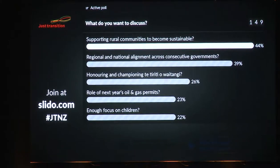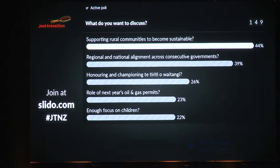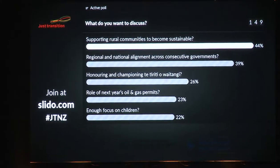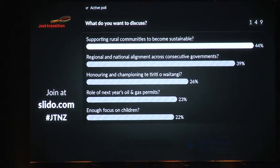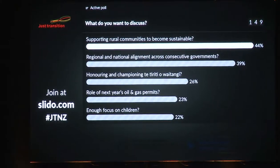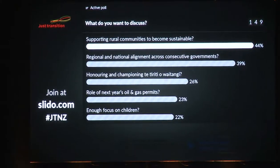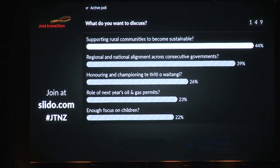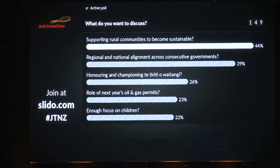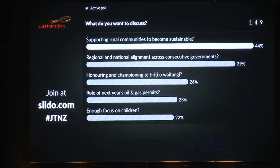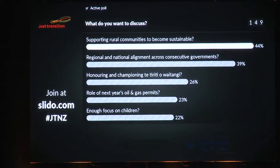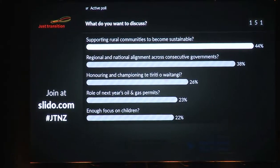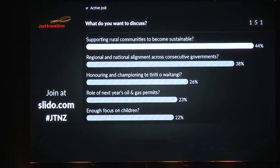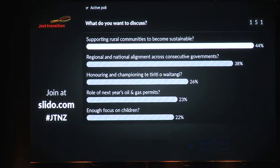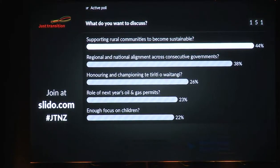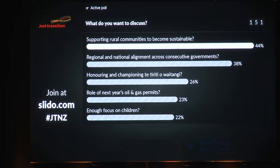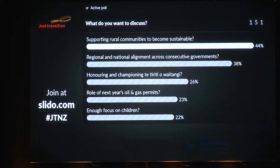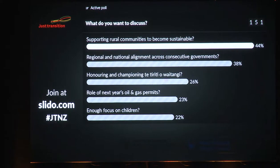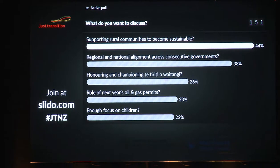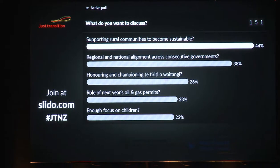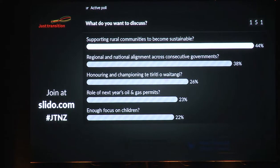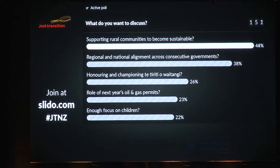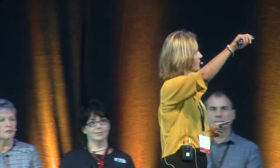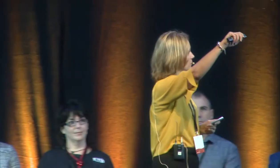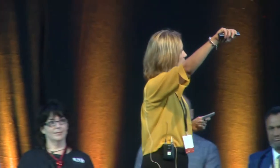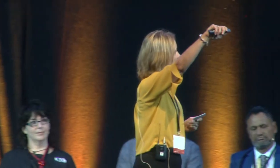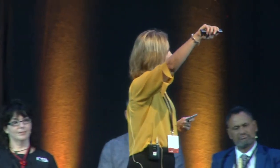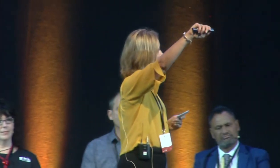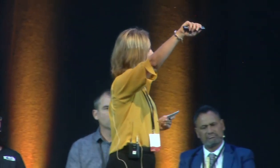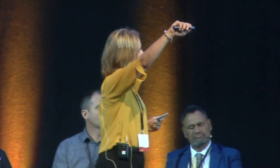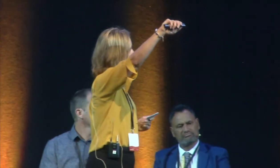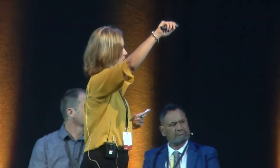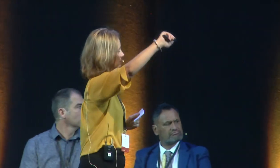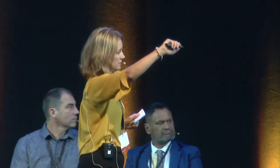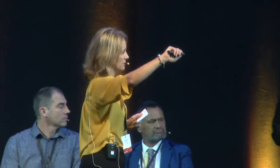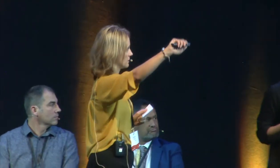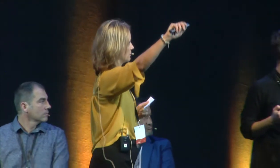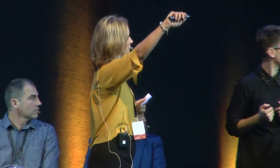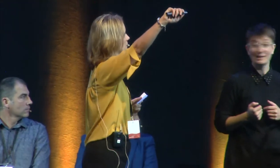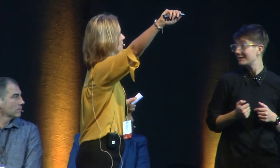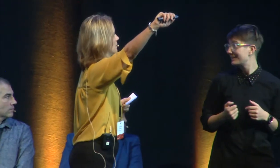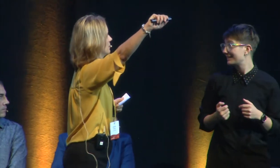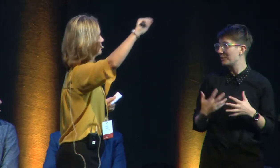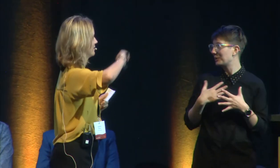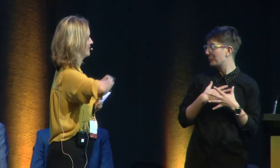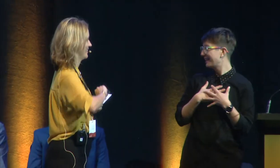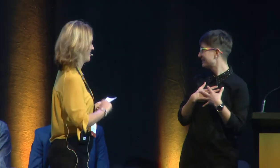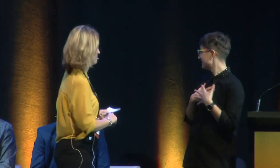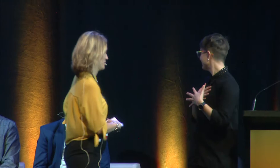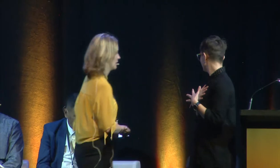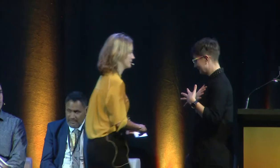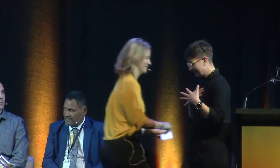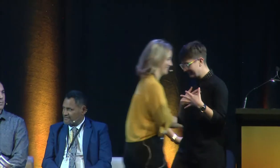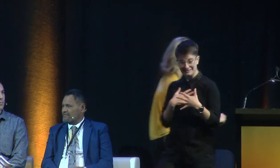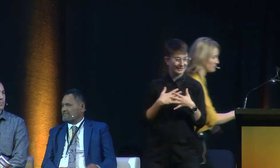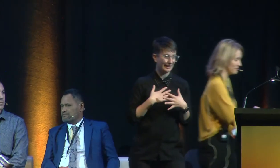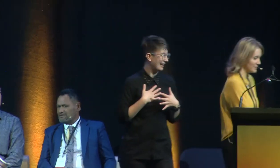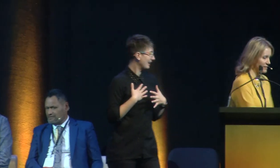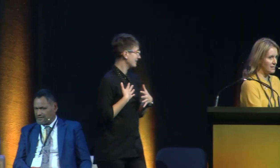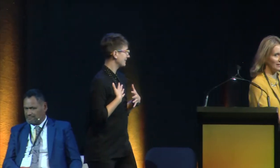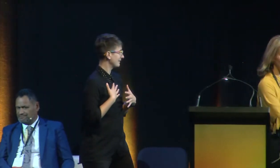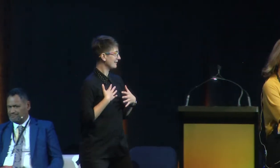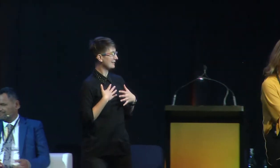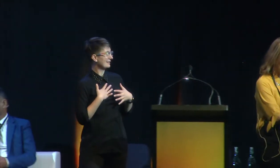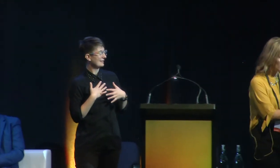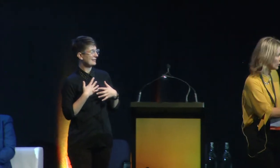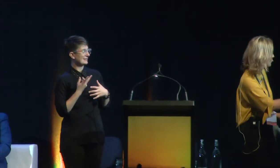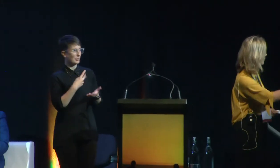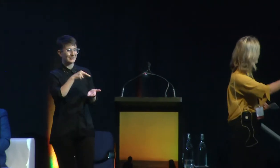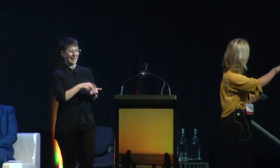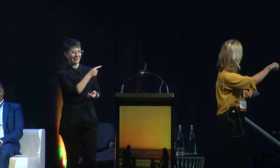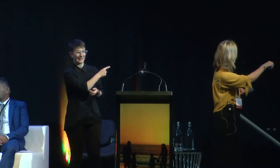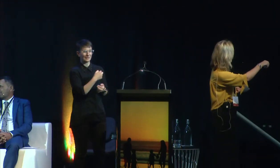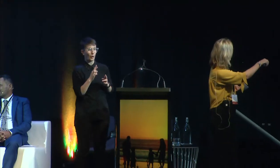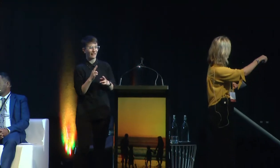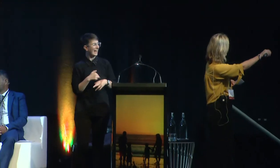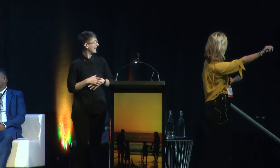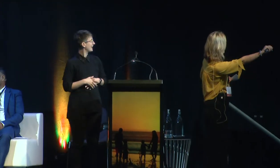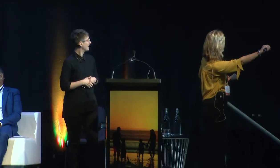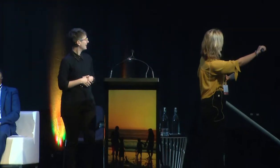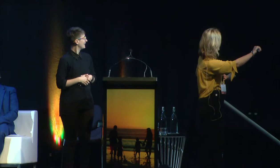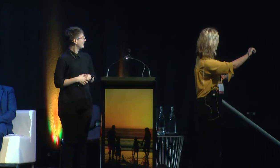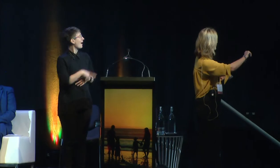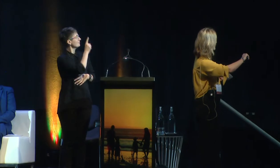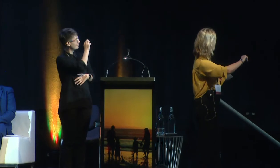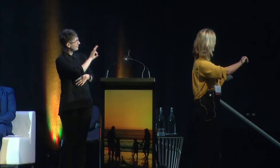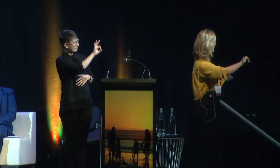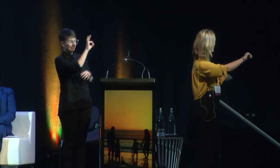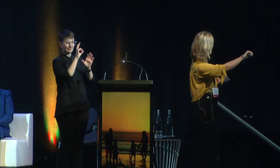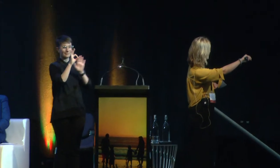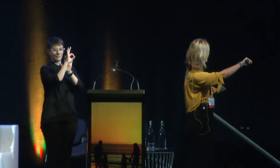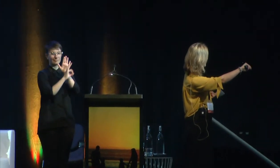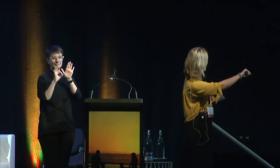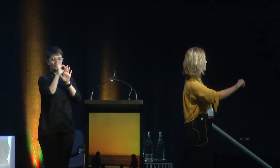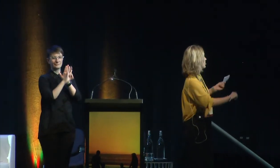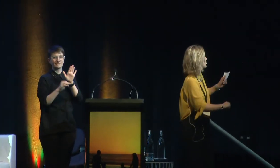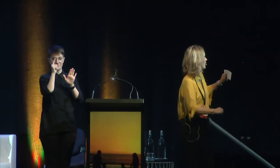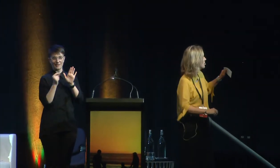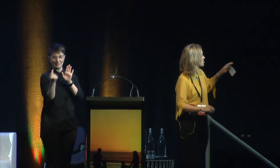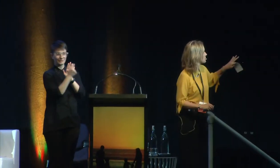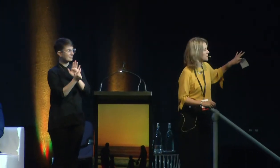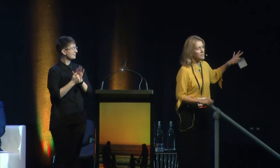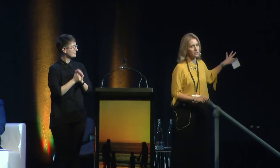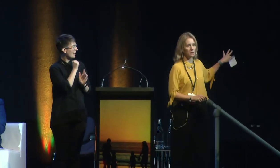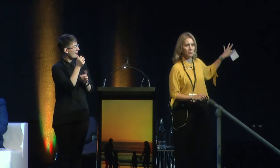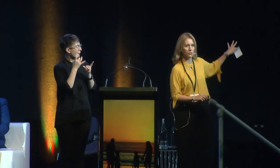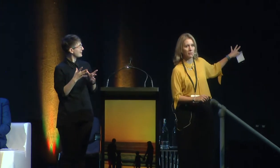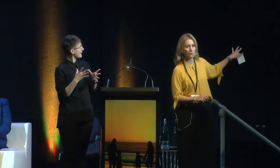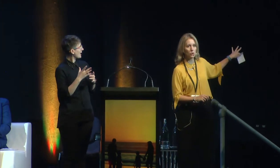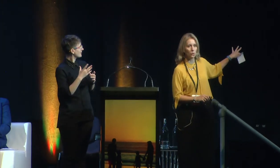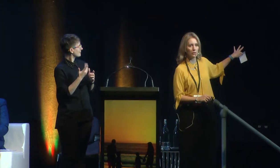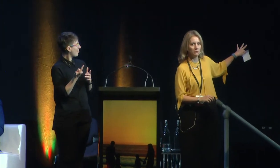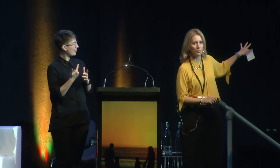and use the pointer here so with the roadmap so if we start in the bottom left corner of